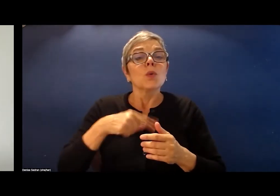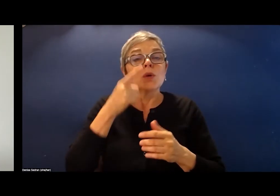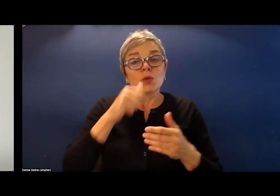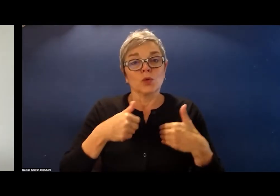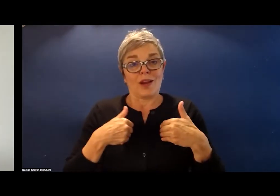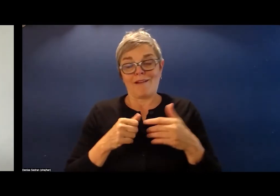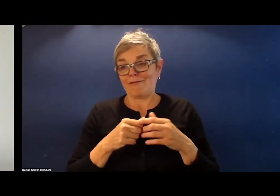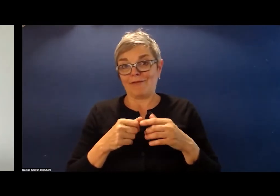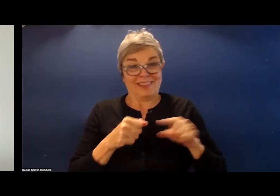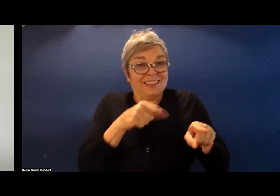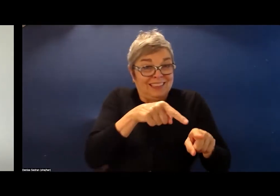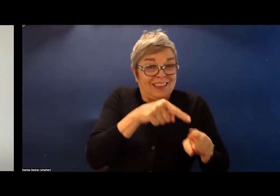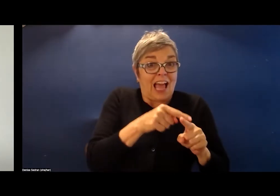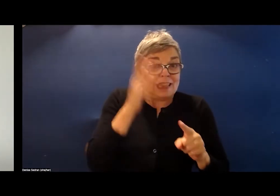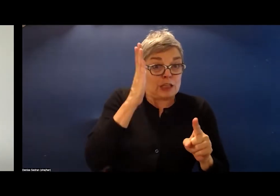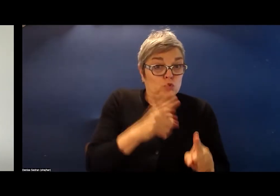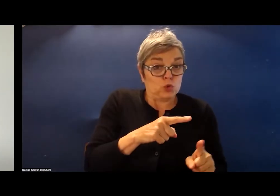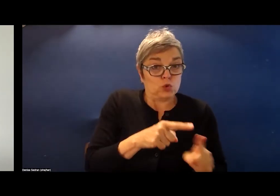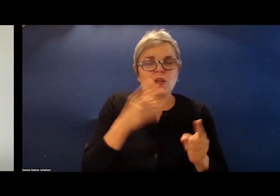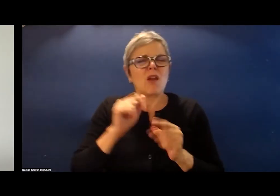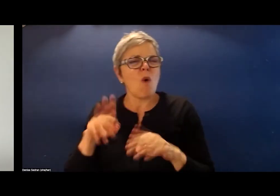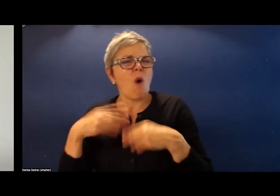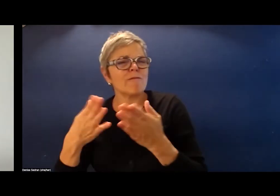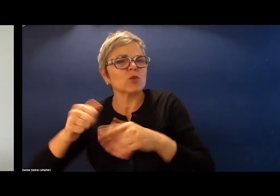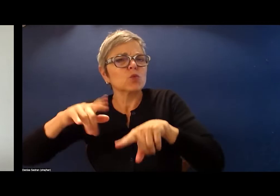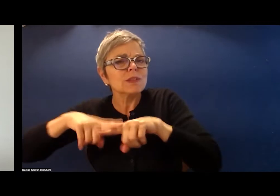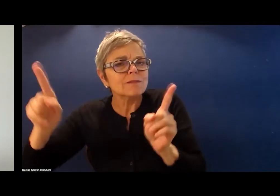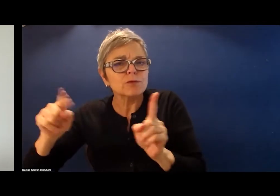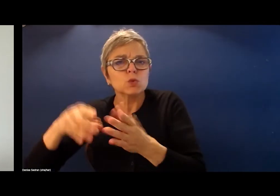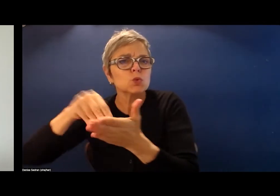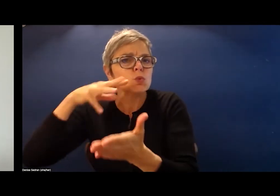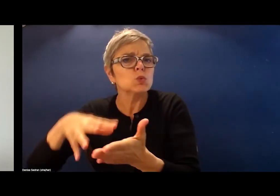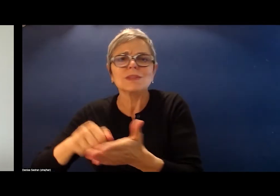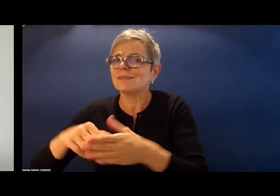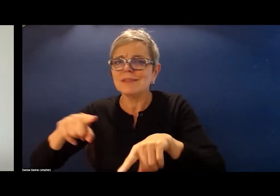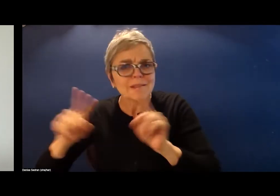the same lecture pods to a different room, and the field school would have a totally different tone and a totally different shape.